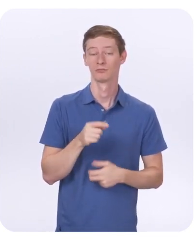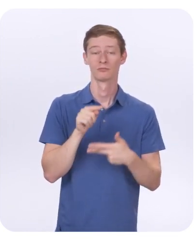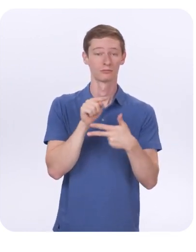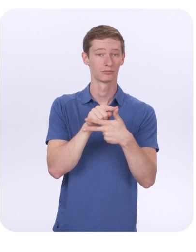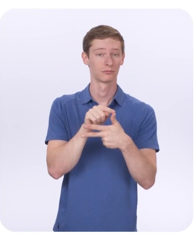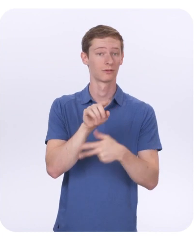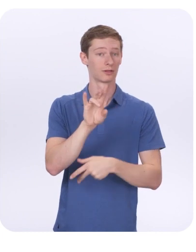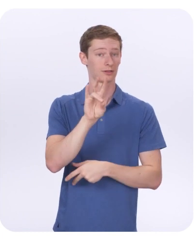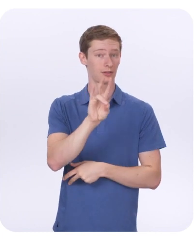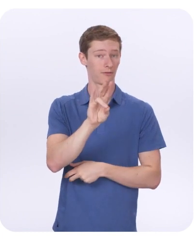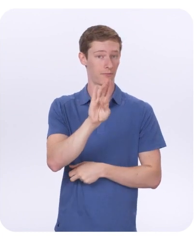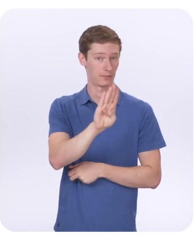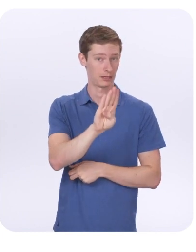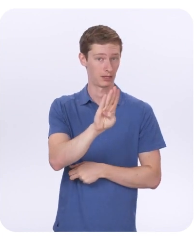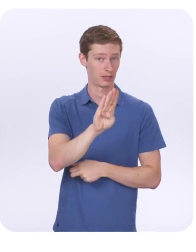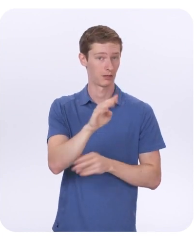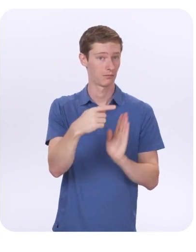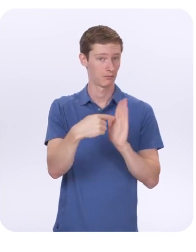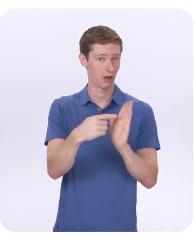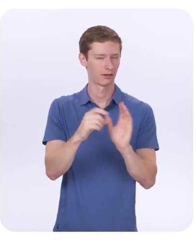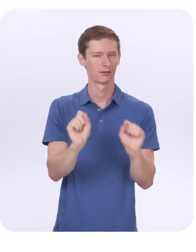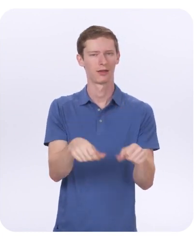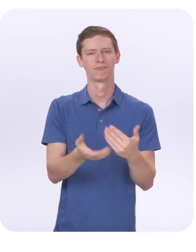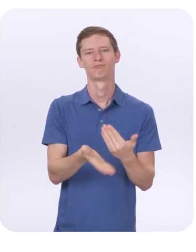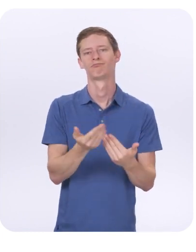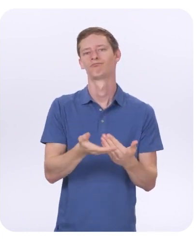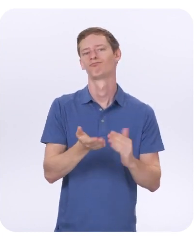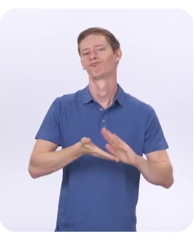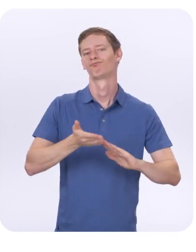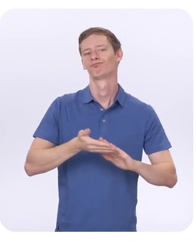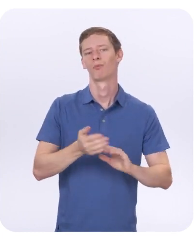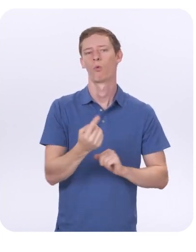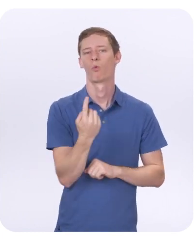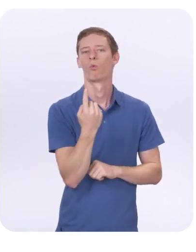on a laptop, and it generates answers very quickly with very low latency.